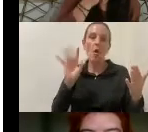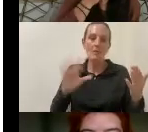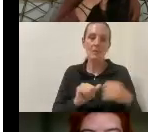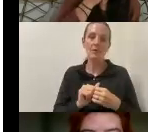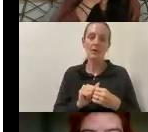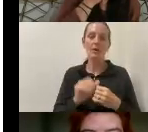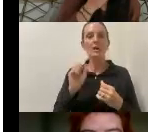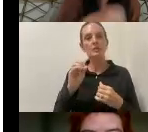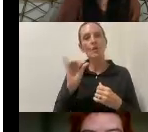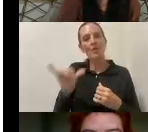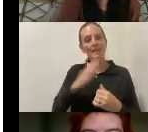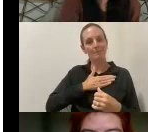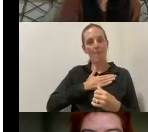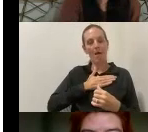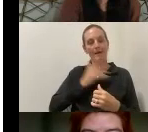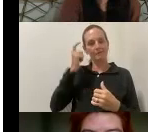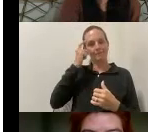And that's kind of why I chose to do this.